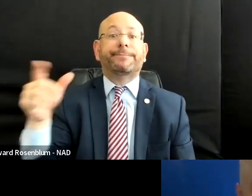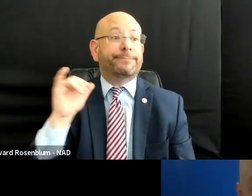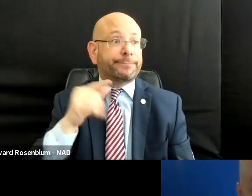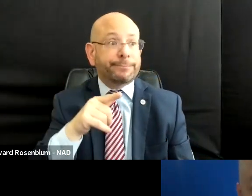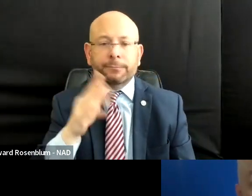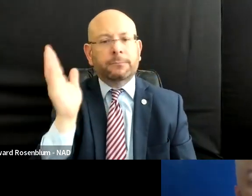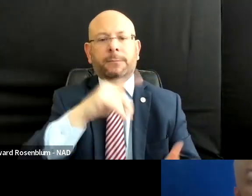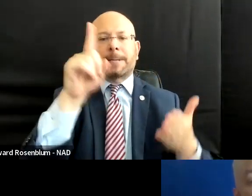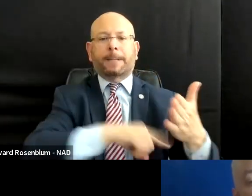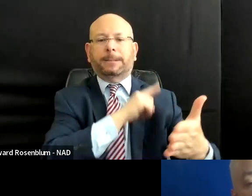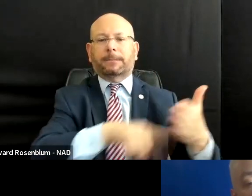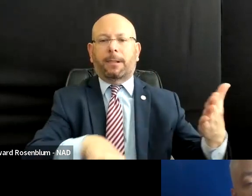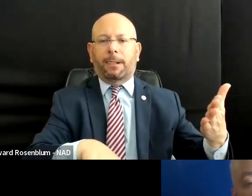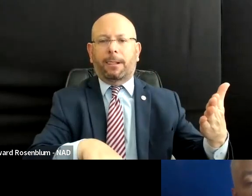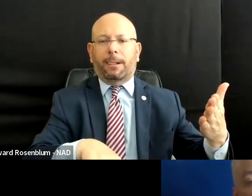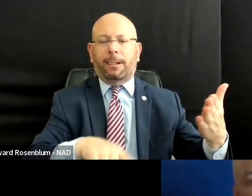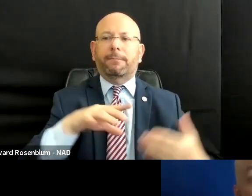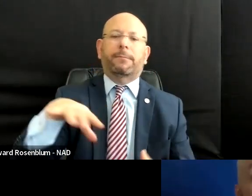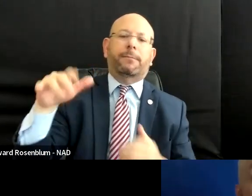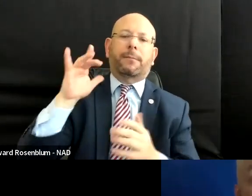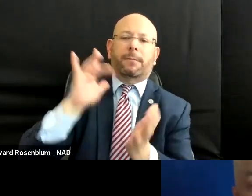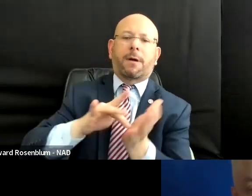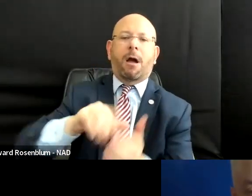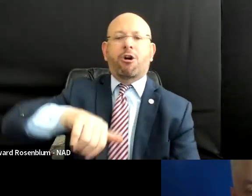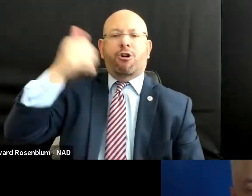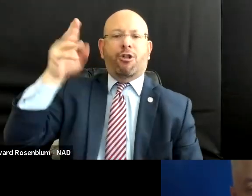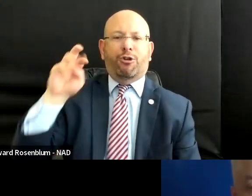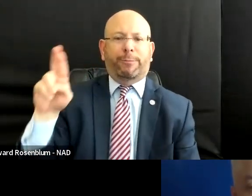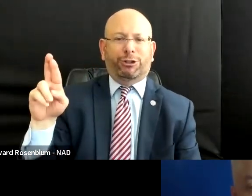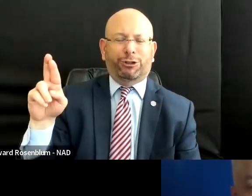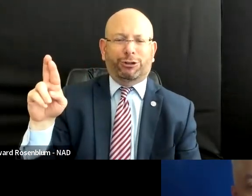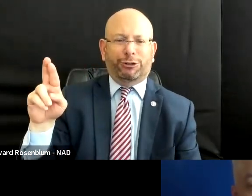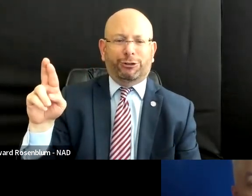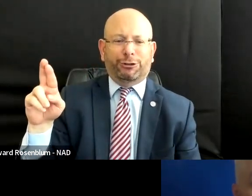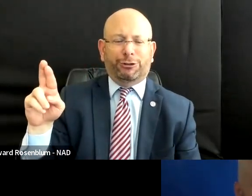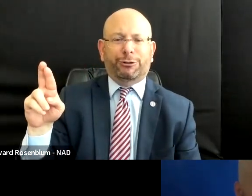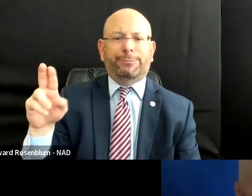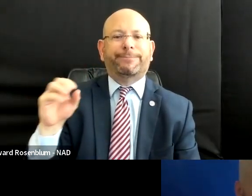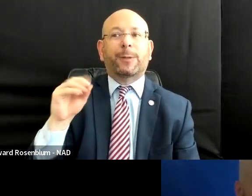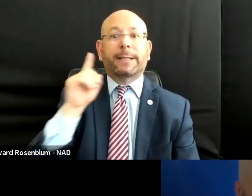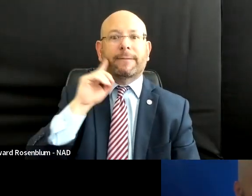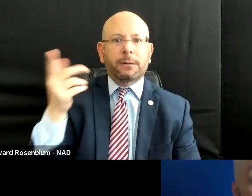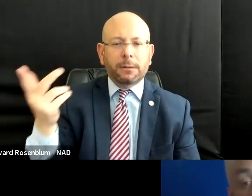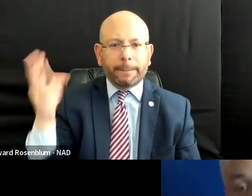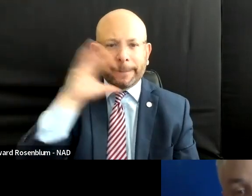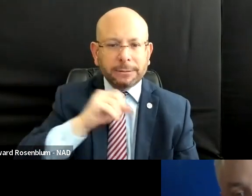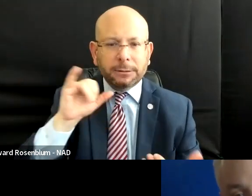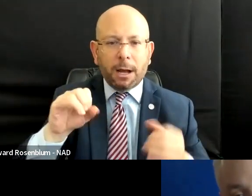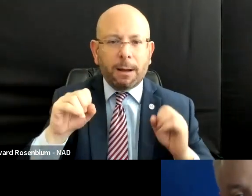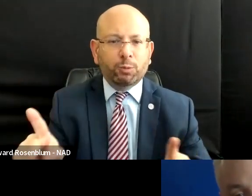phone call built into the app to call the driver. Deaf people didn't have that